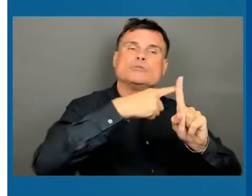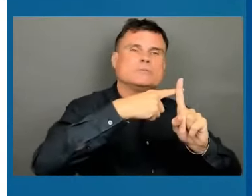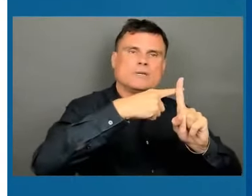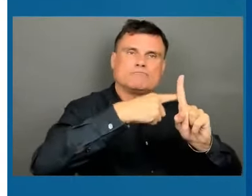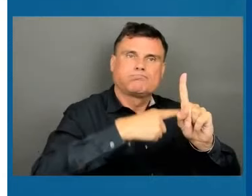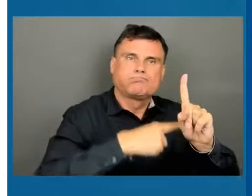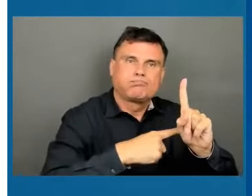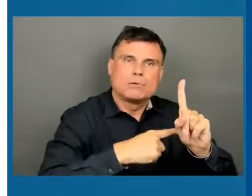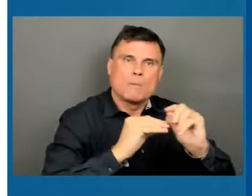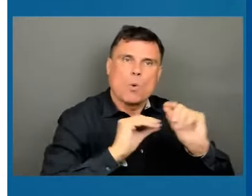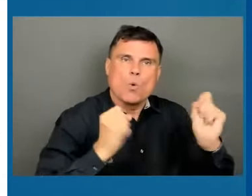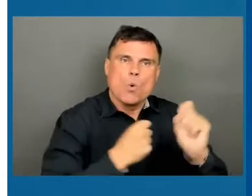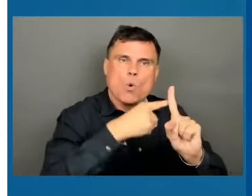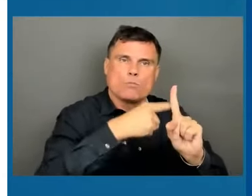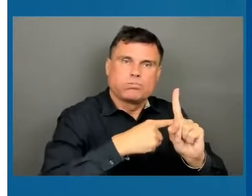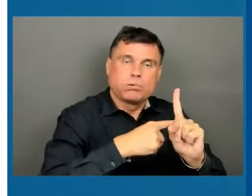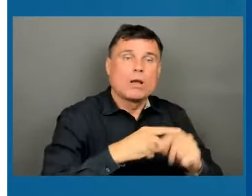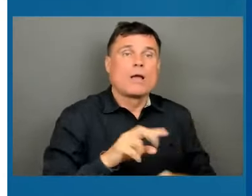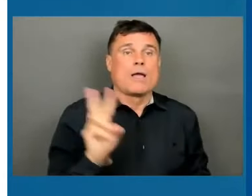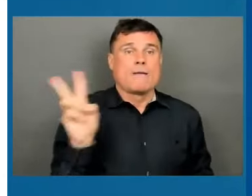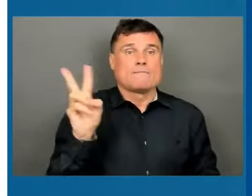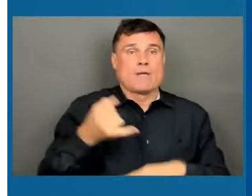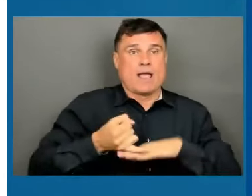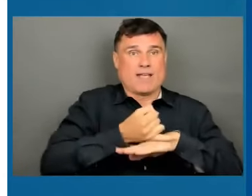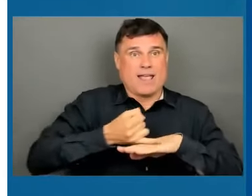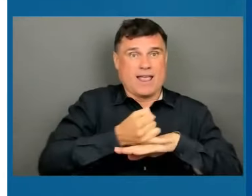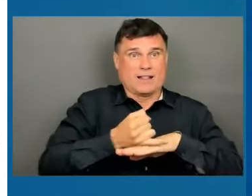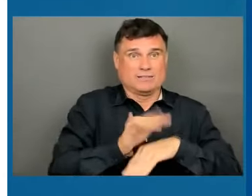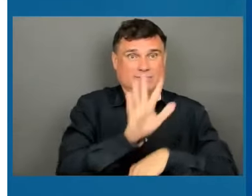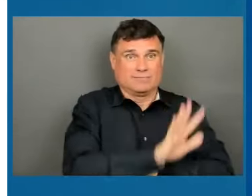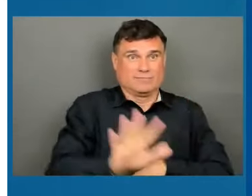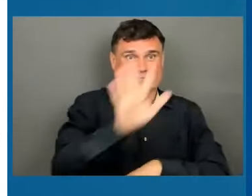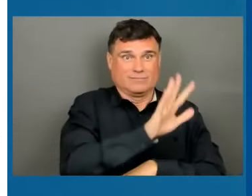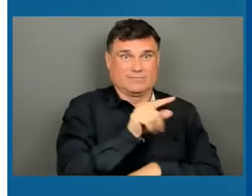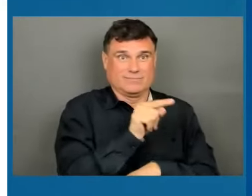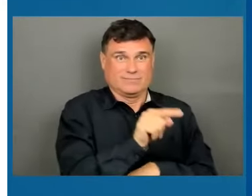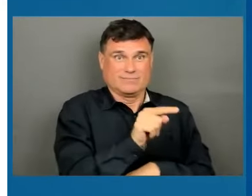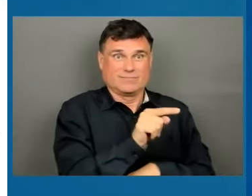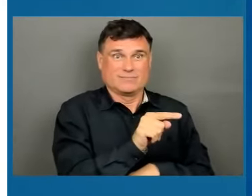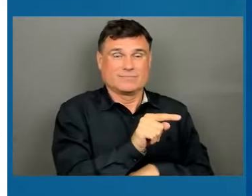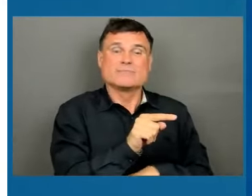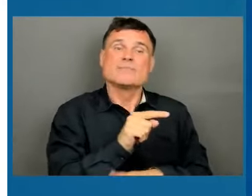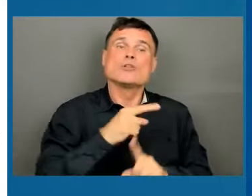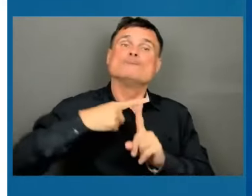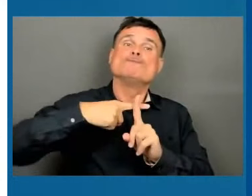than normal. They are an